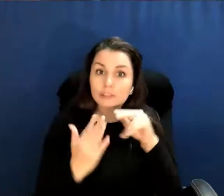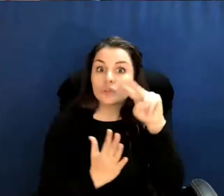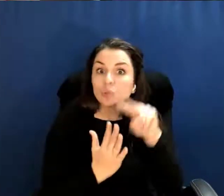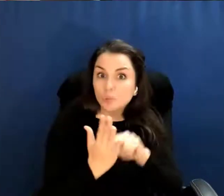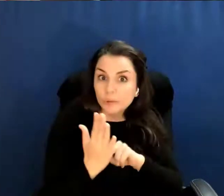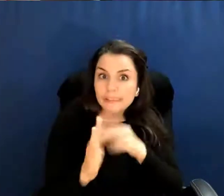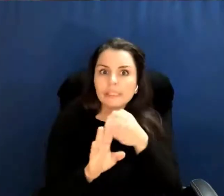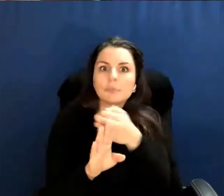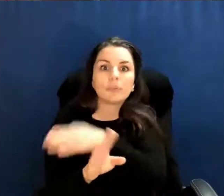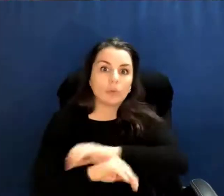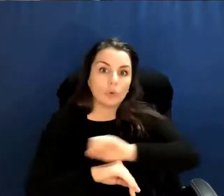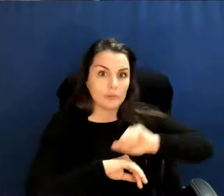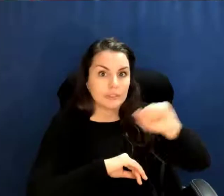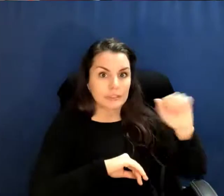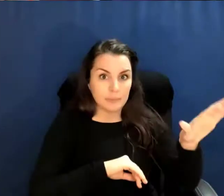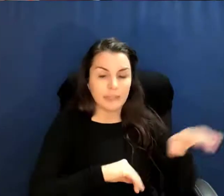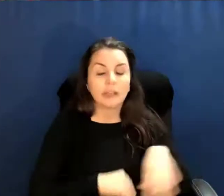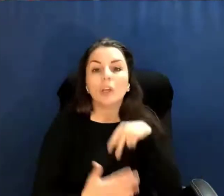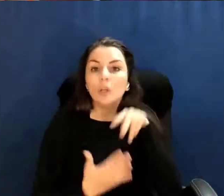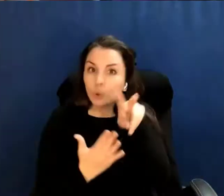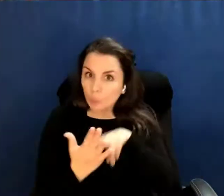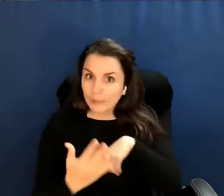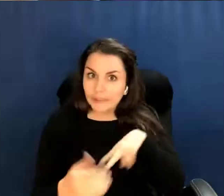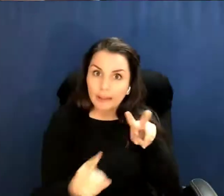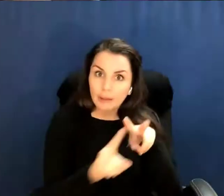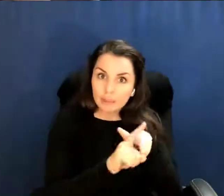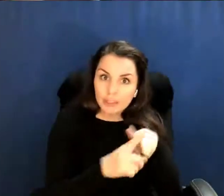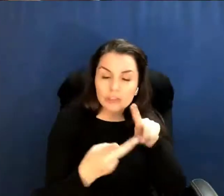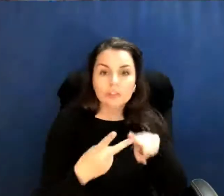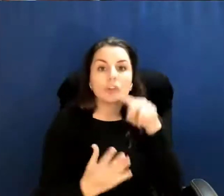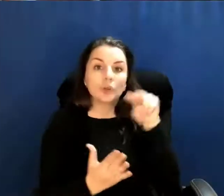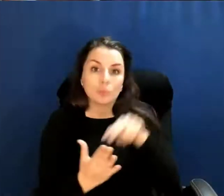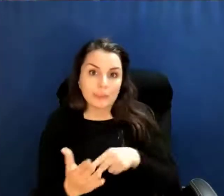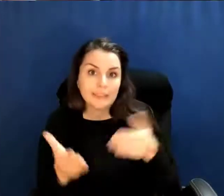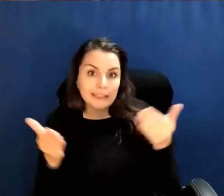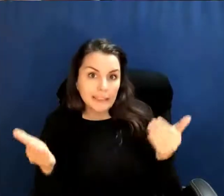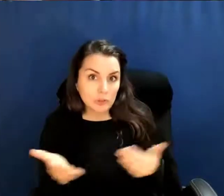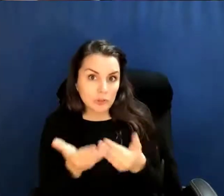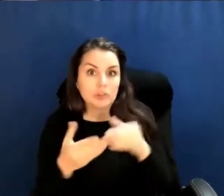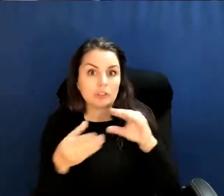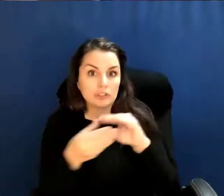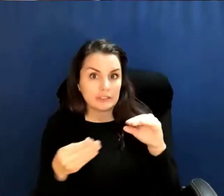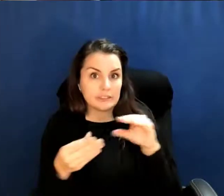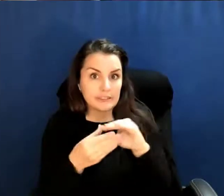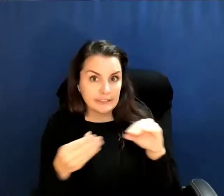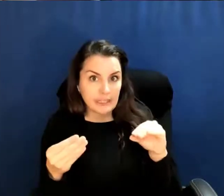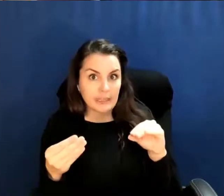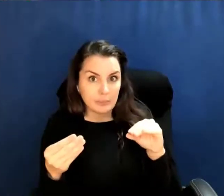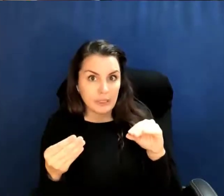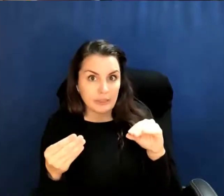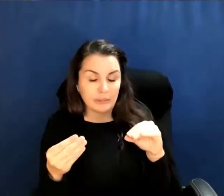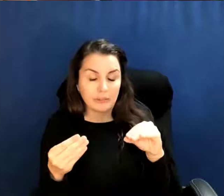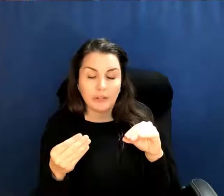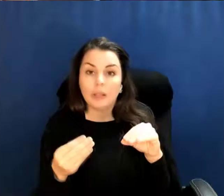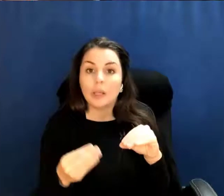and that introduction statement before you submit it, before you submit it the first time and before you submit a revised application.